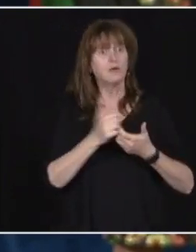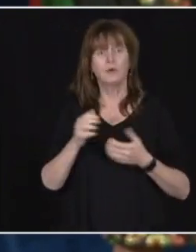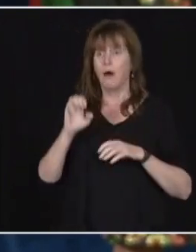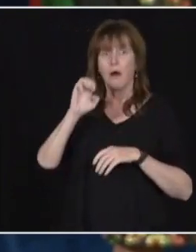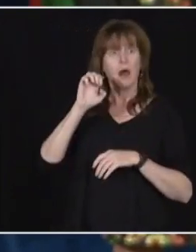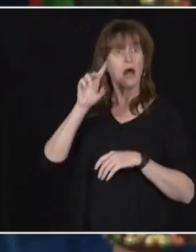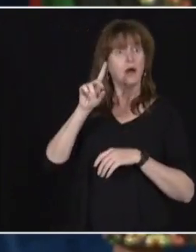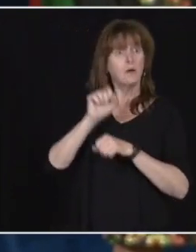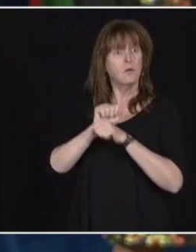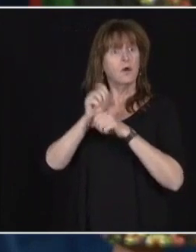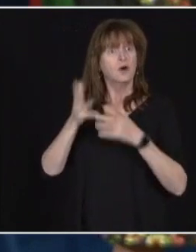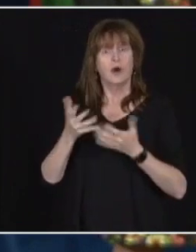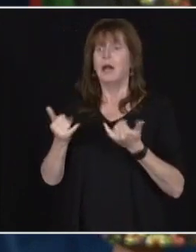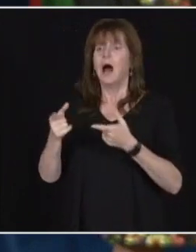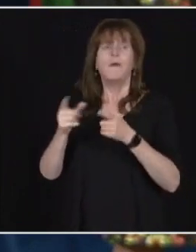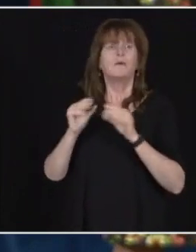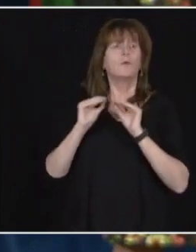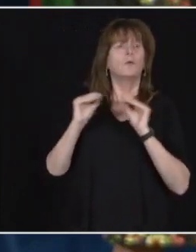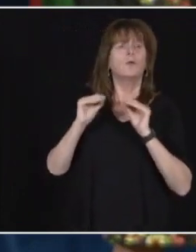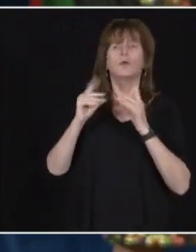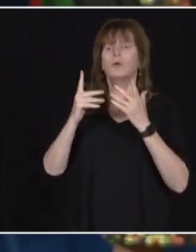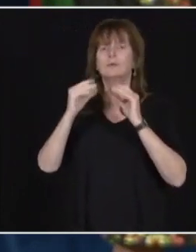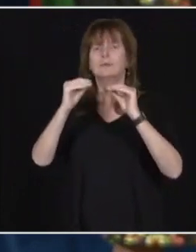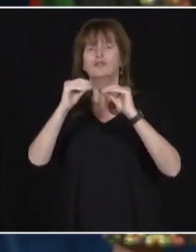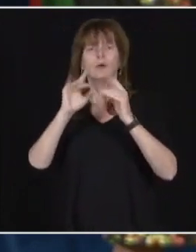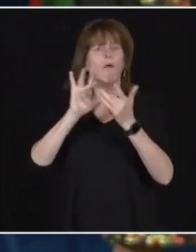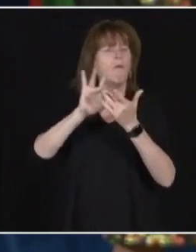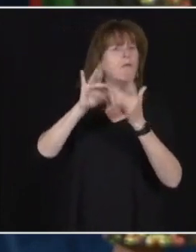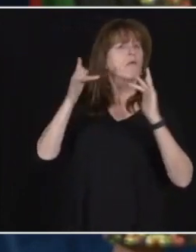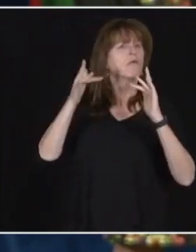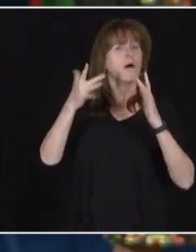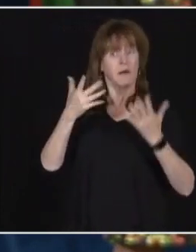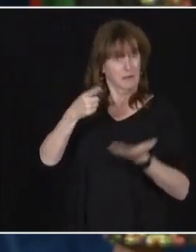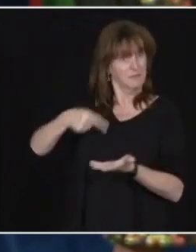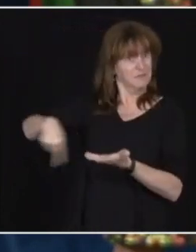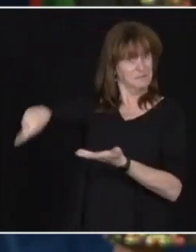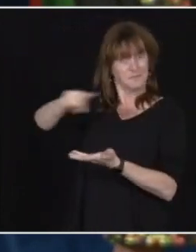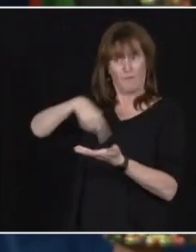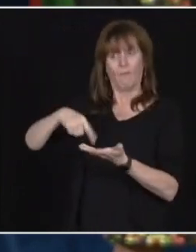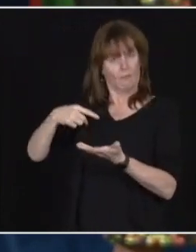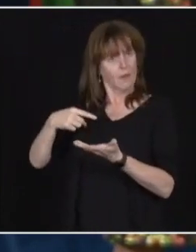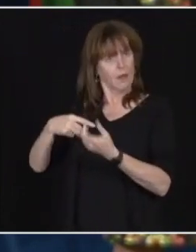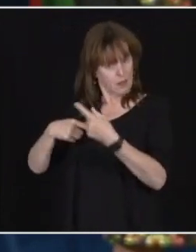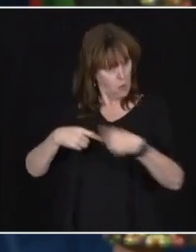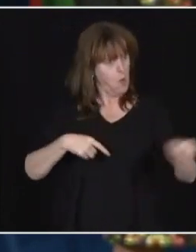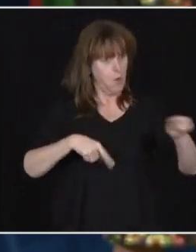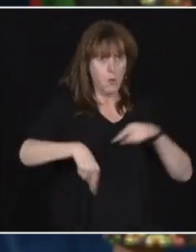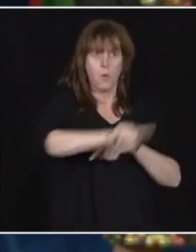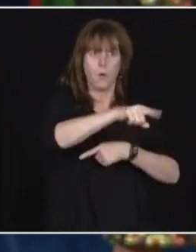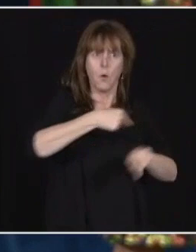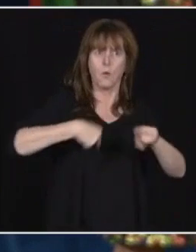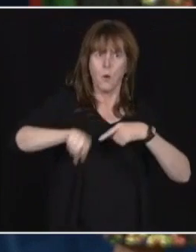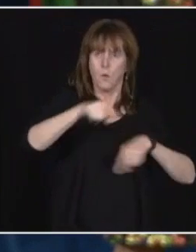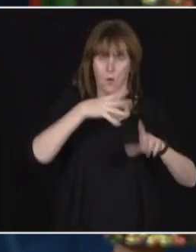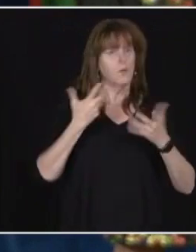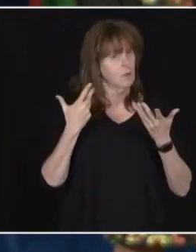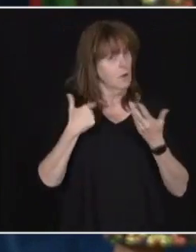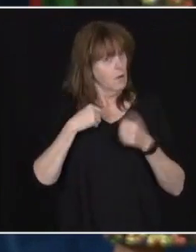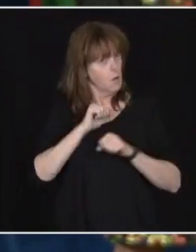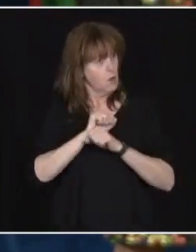They are working with us to redeploy education workers who are not currently involved with that home learning. They are working with us to